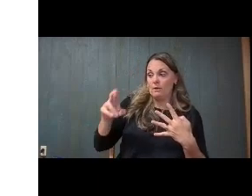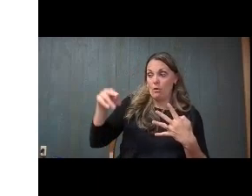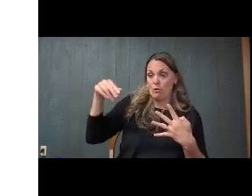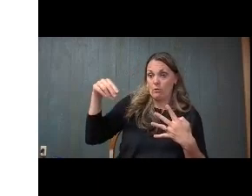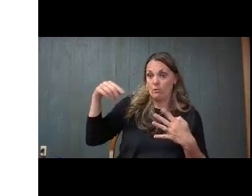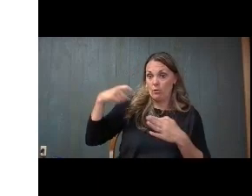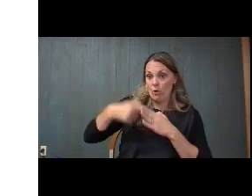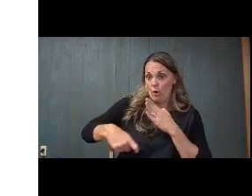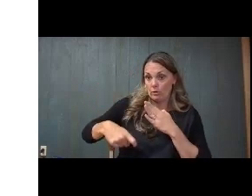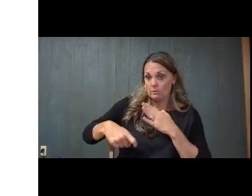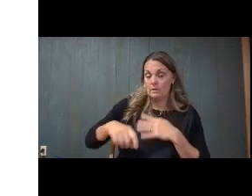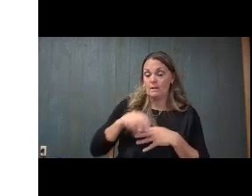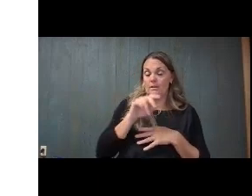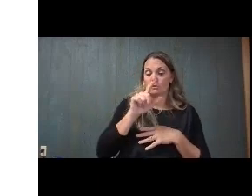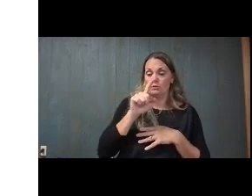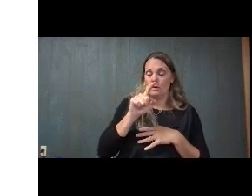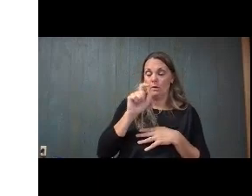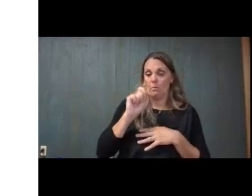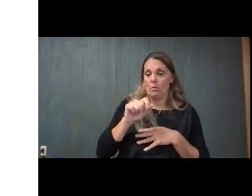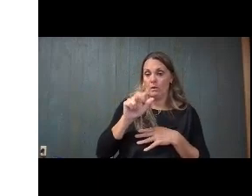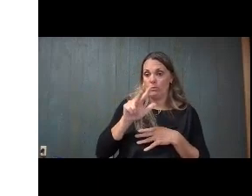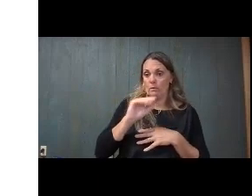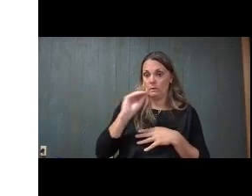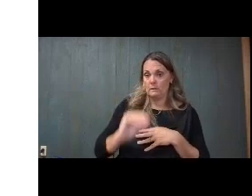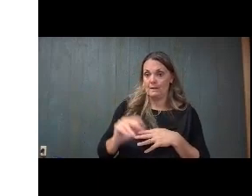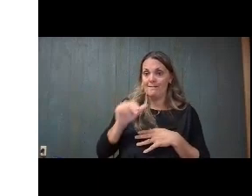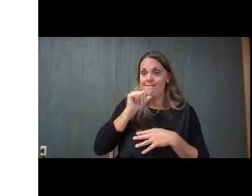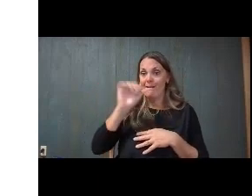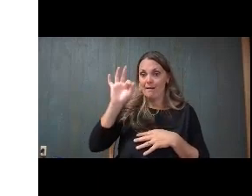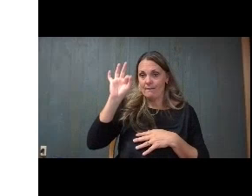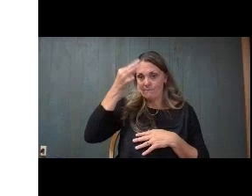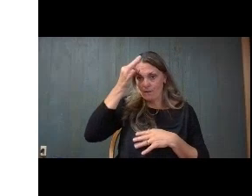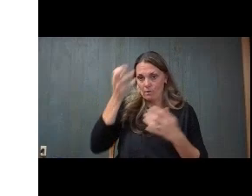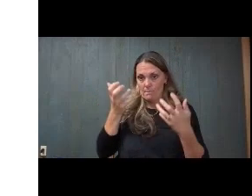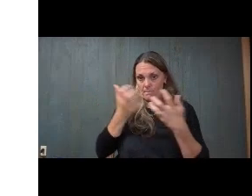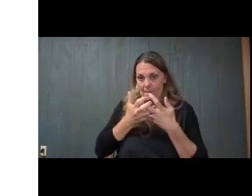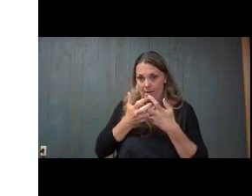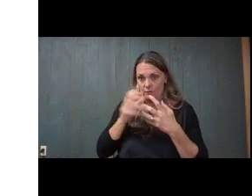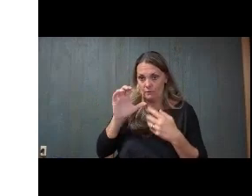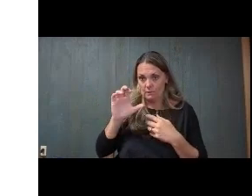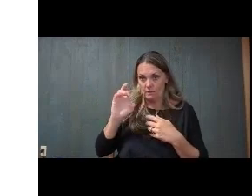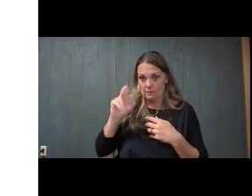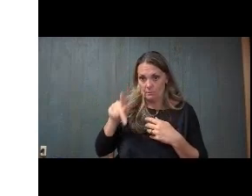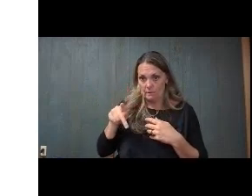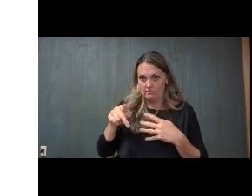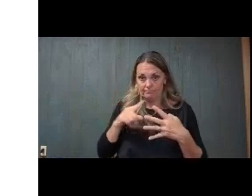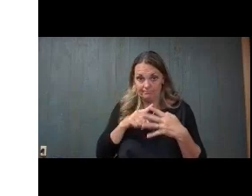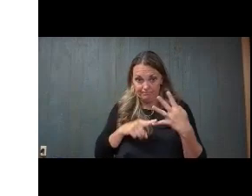and the 21.3% Nonfederal match for the CRP.